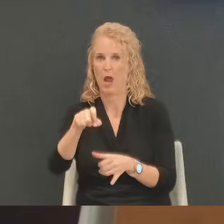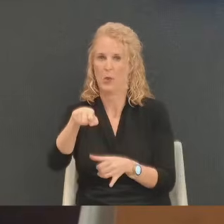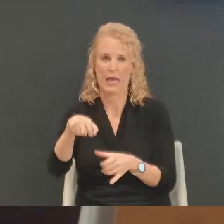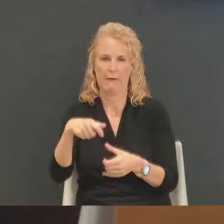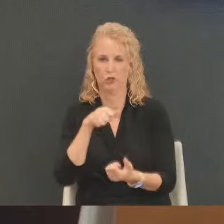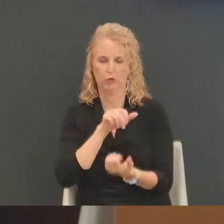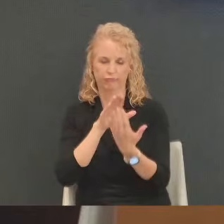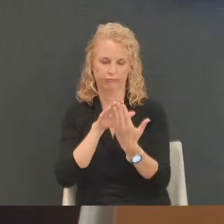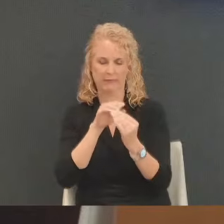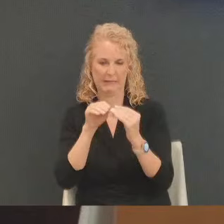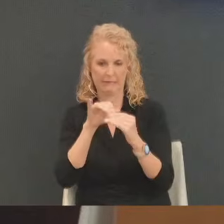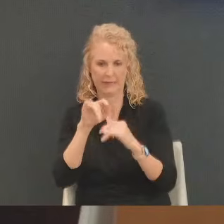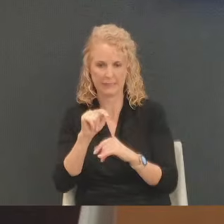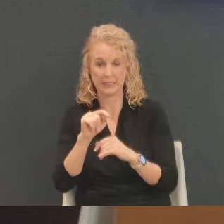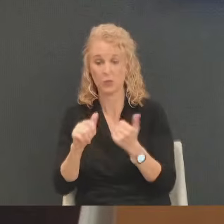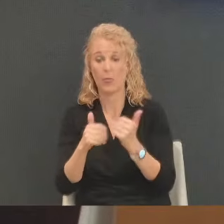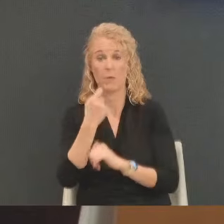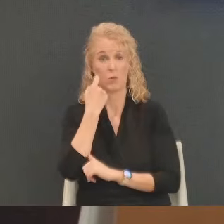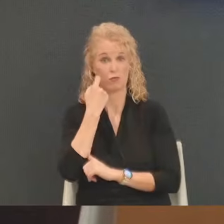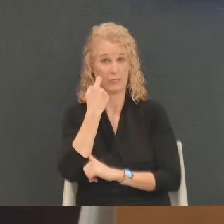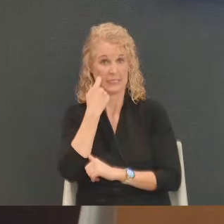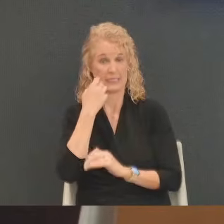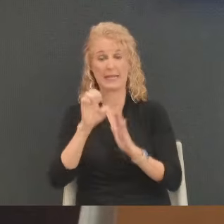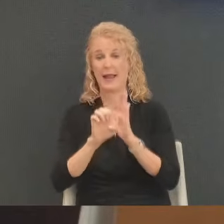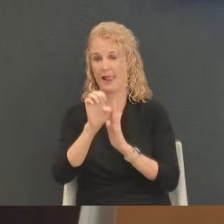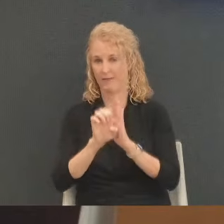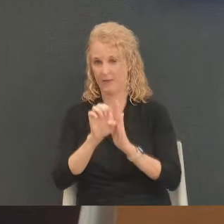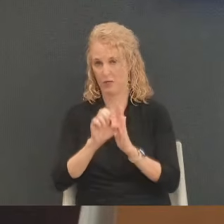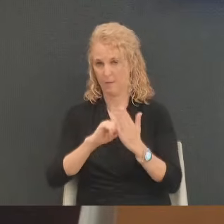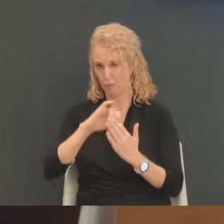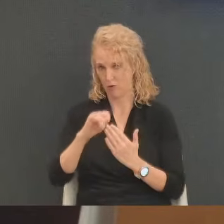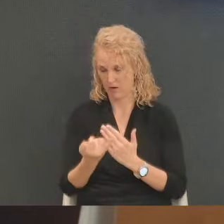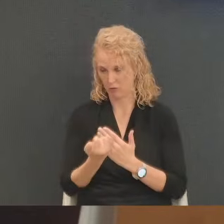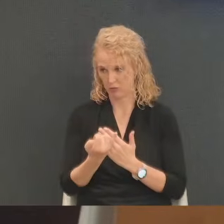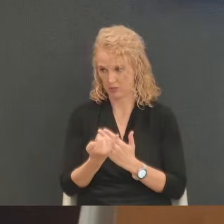the latest of those are some elevator projects we have. We do have some problem problems with